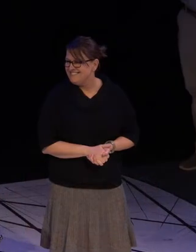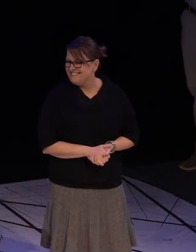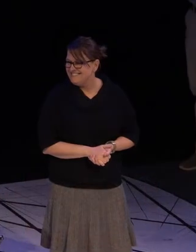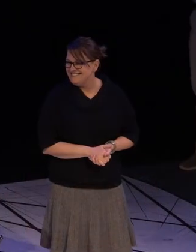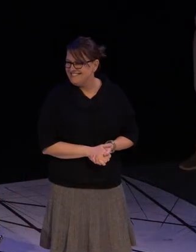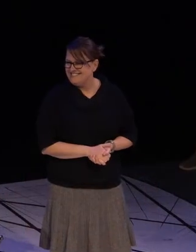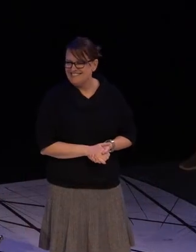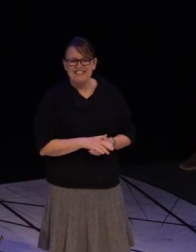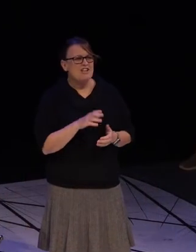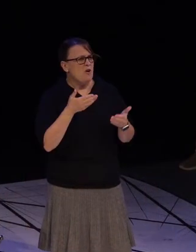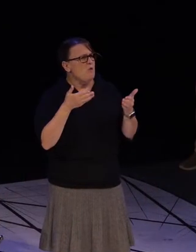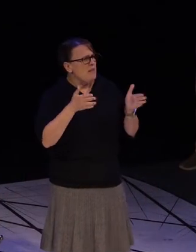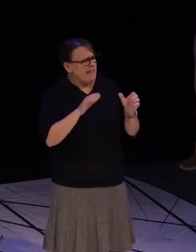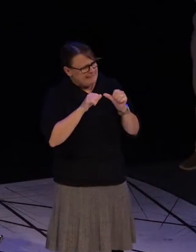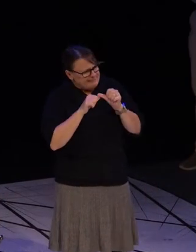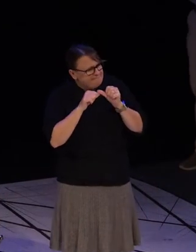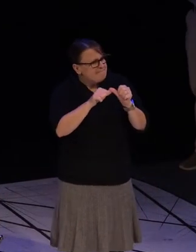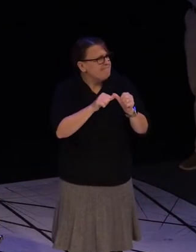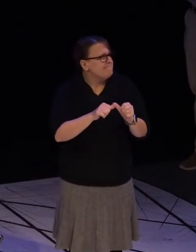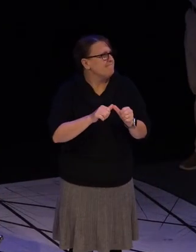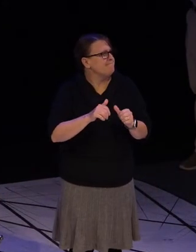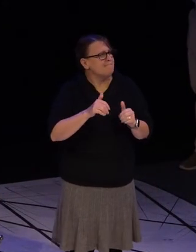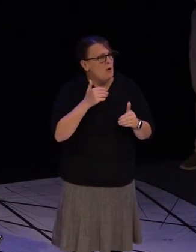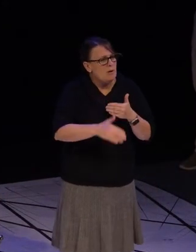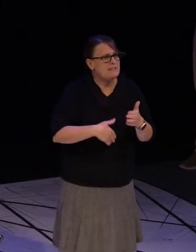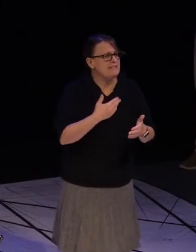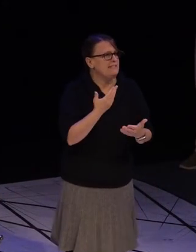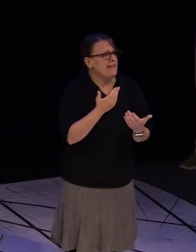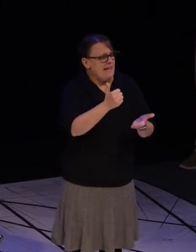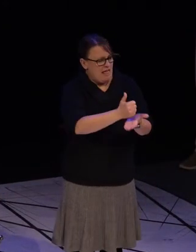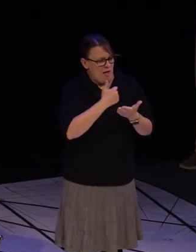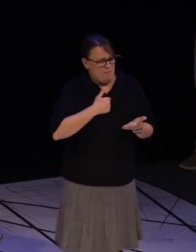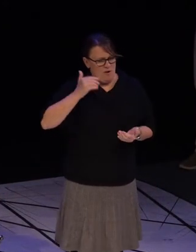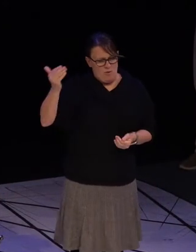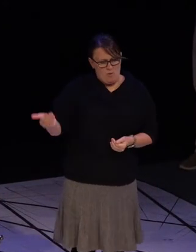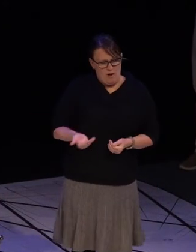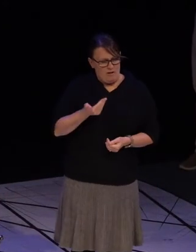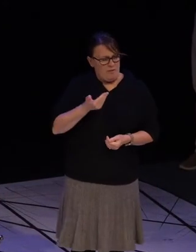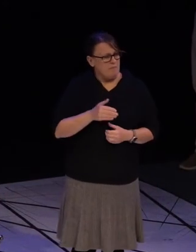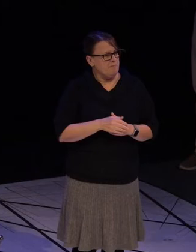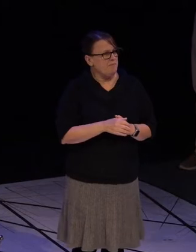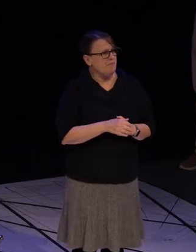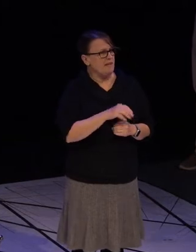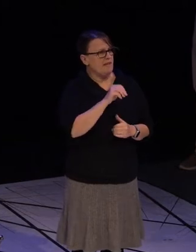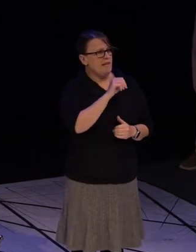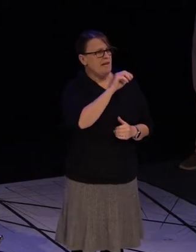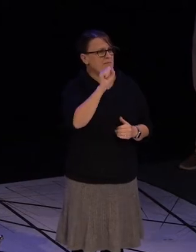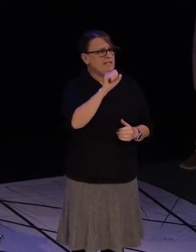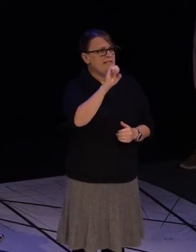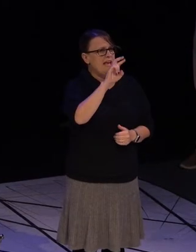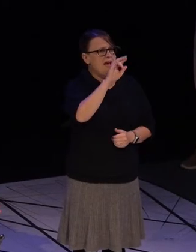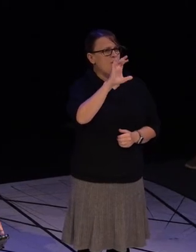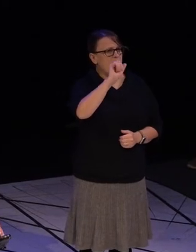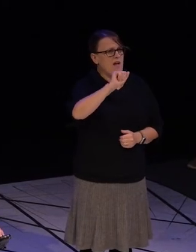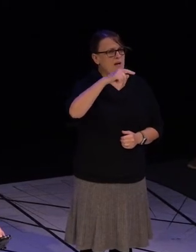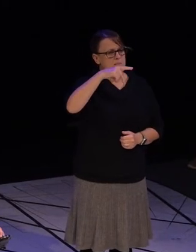So why don't we just keep this going ladies and gentlemen, and please help me welcome to the stage Miss Erica Powell.